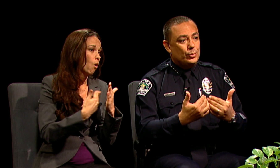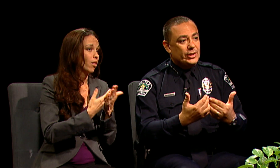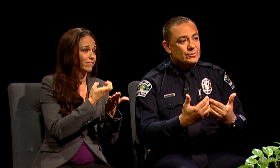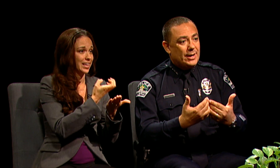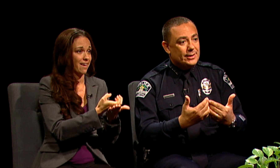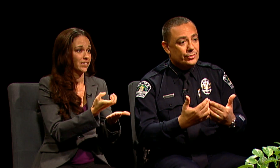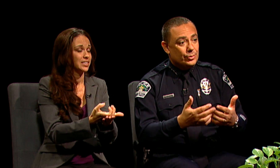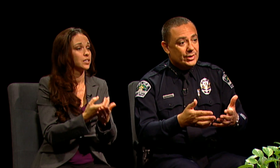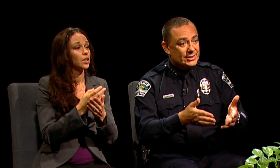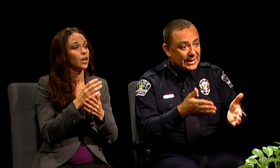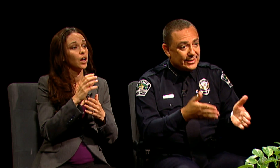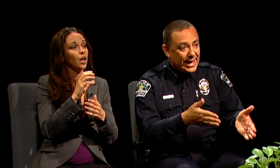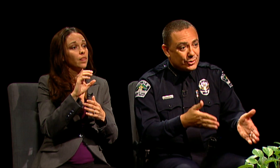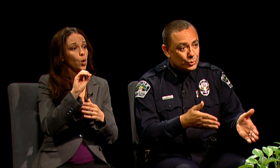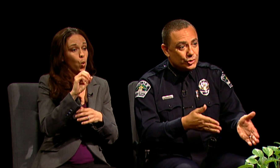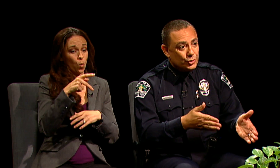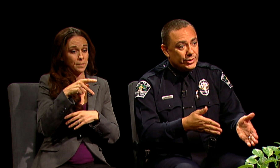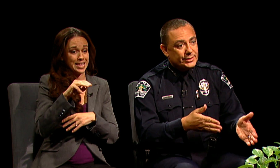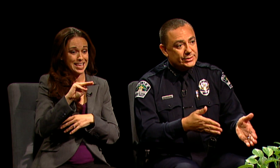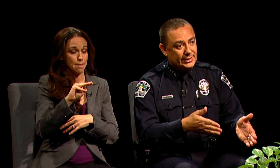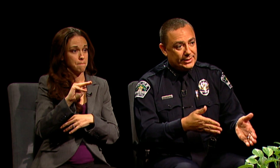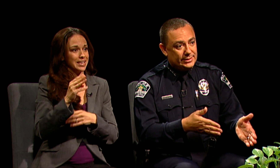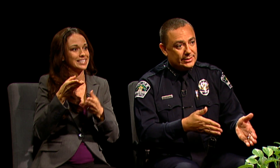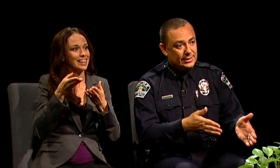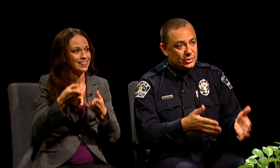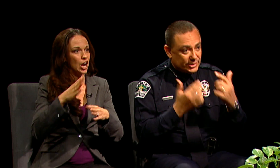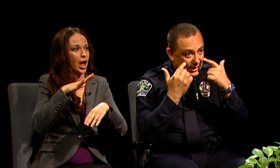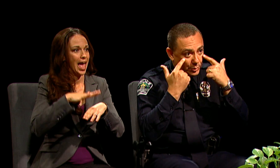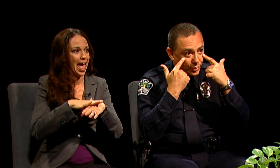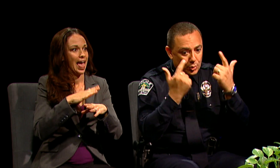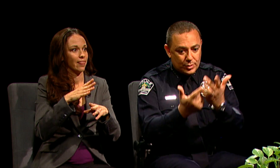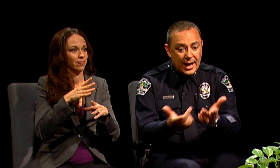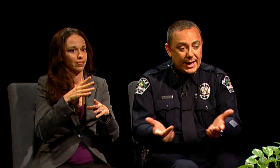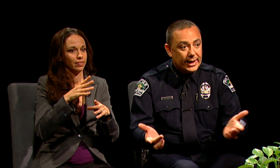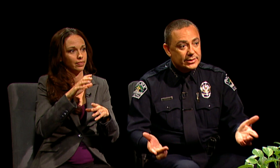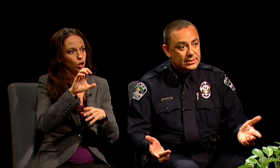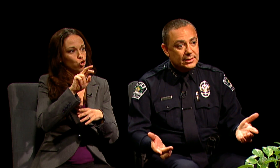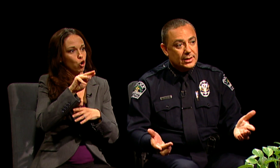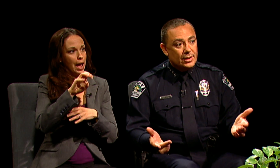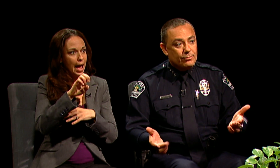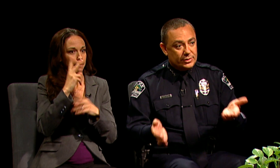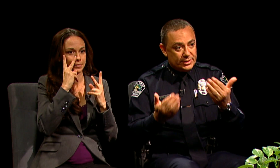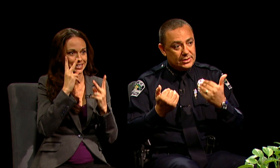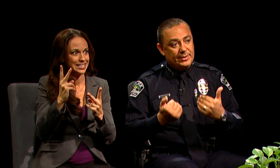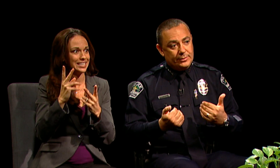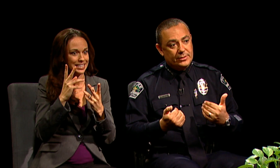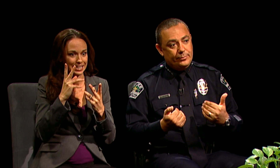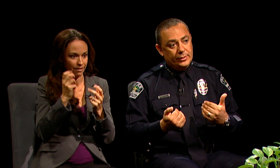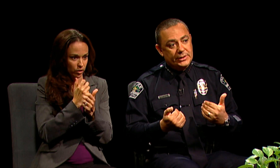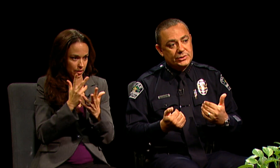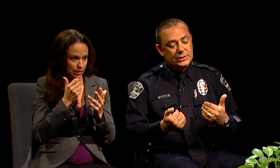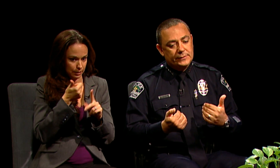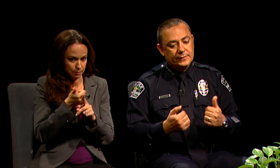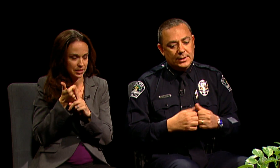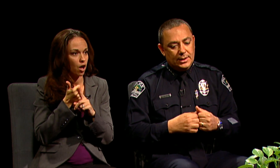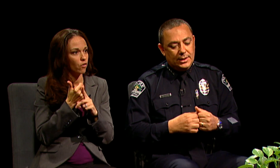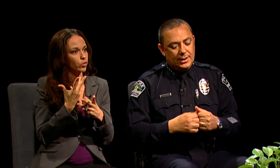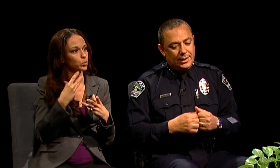THE POLICE MONITOR IS AT THE ACTUAL SHOOTING SCENE, SEEING WITH HER OWN EYES, PARTICIPATING WITH THE POLICE CHIEF.